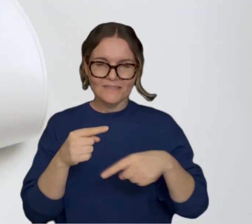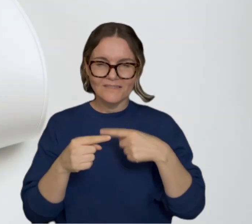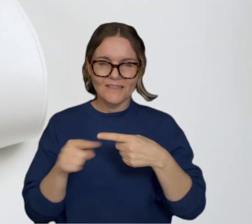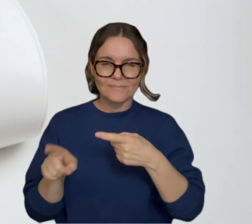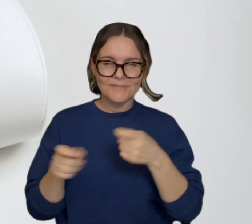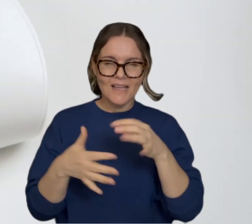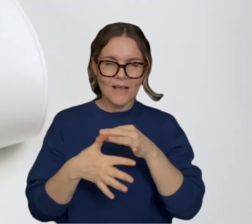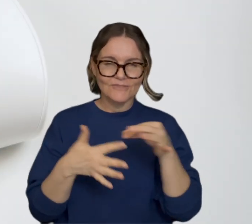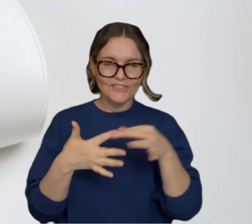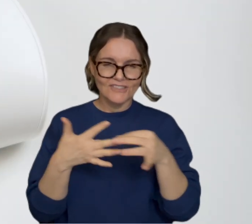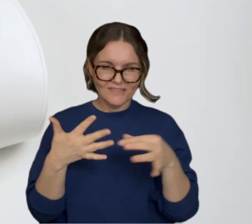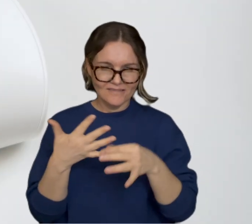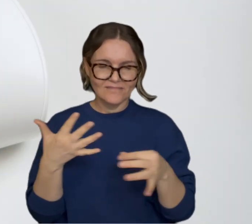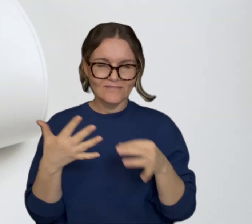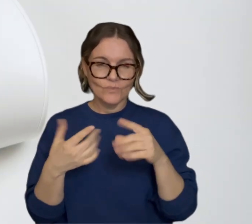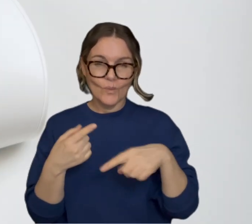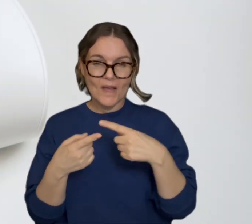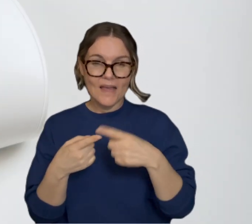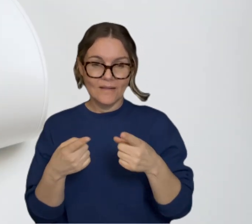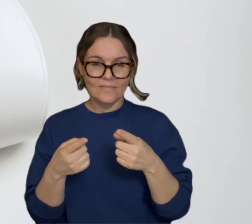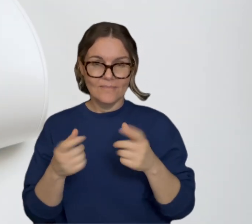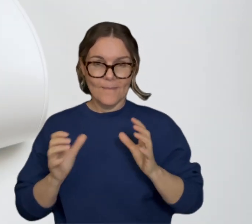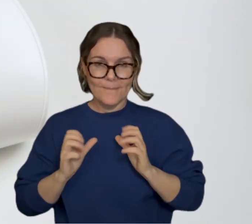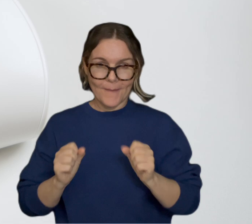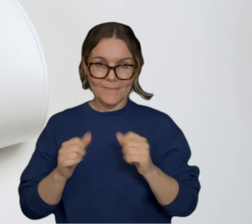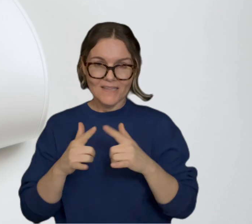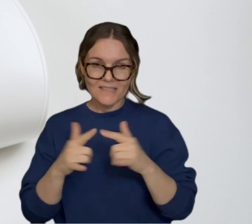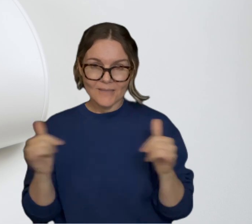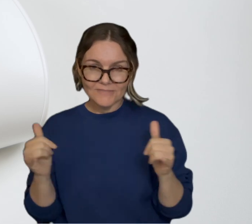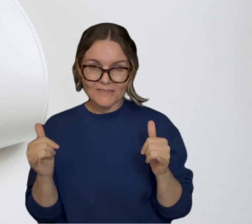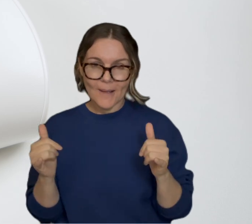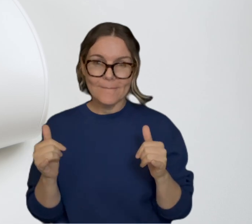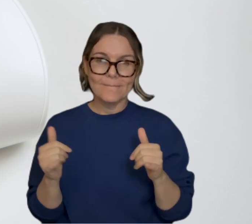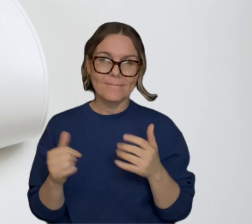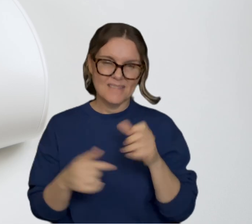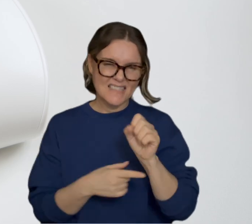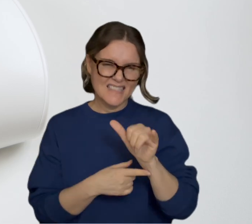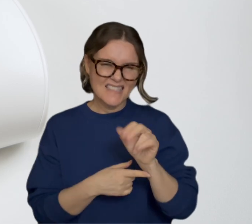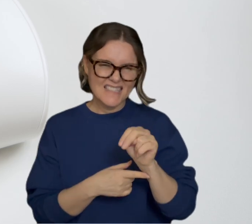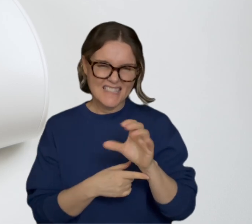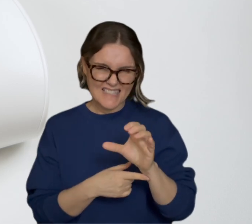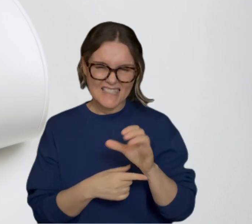since this pump does include cycle speed options when you're pumping in unison or in sync mode